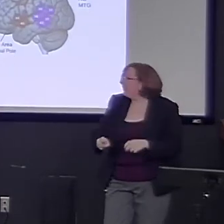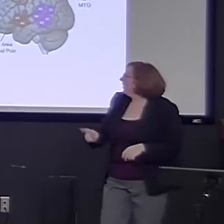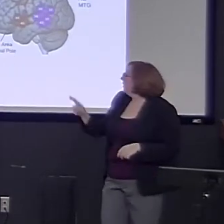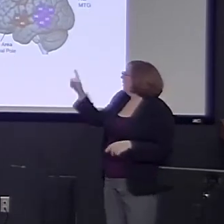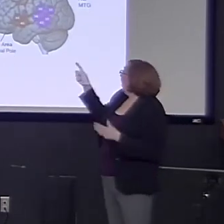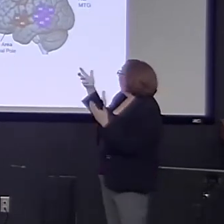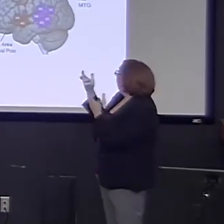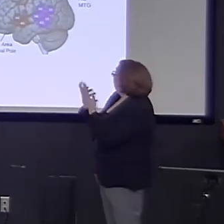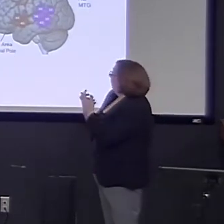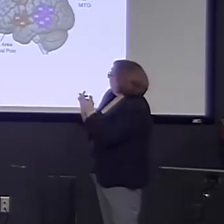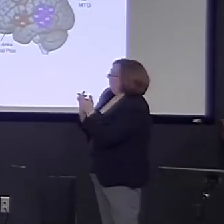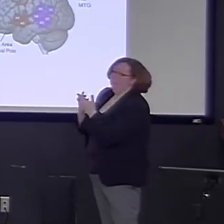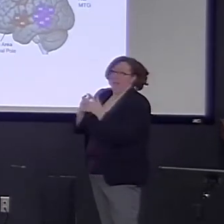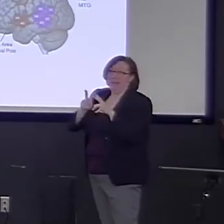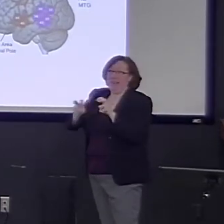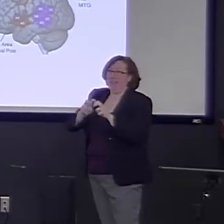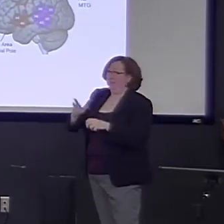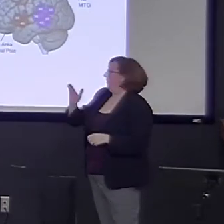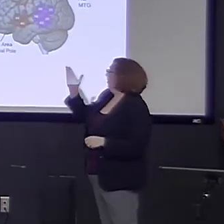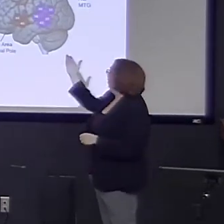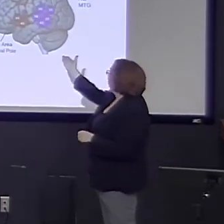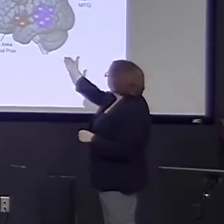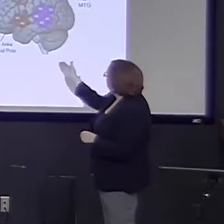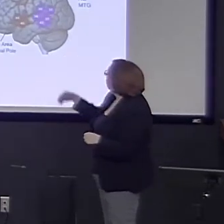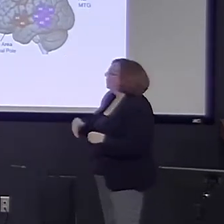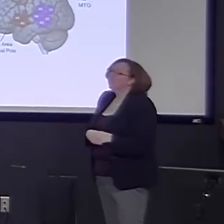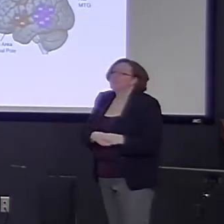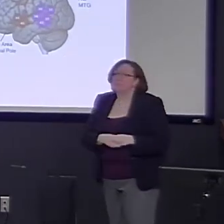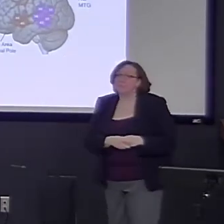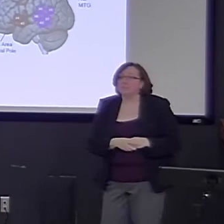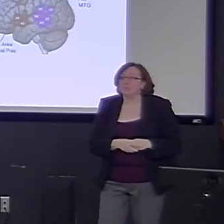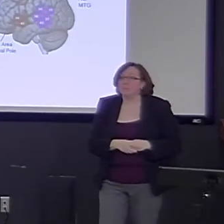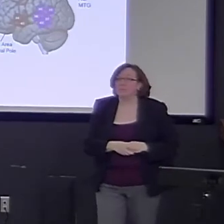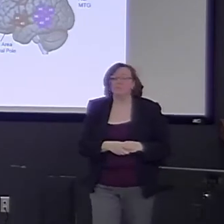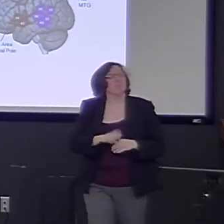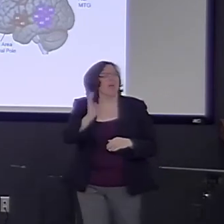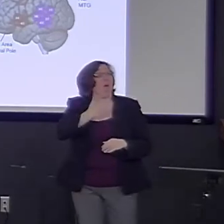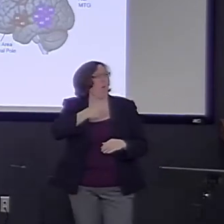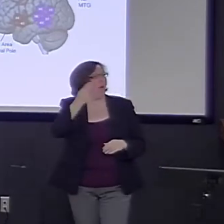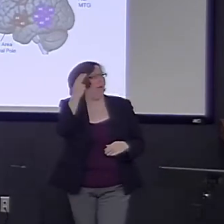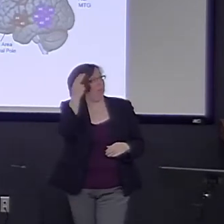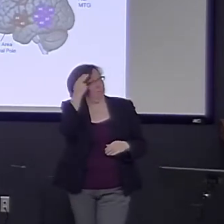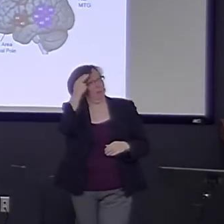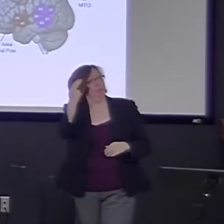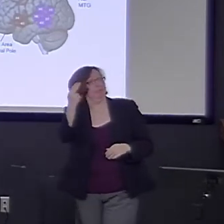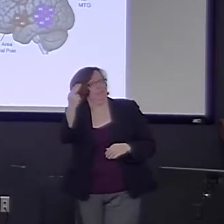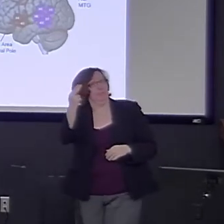Now, of course, the hypothesis of this experiment is addressed when we compare the two,